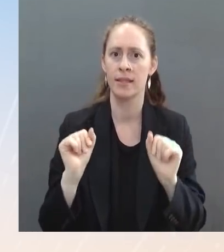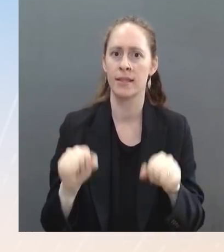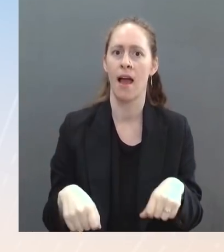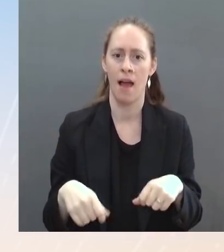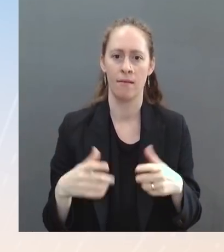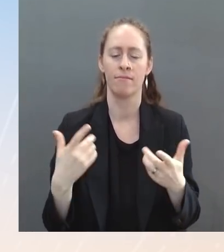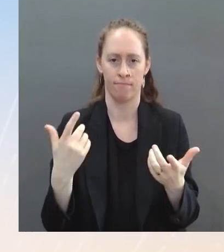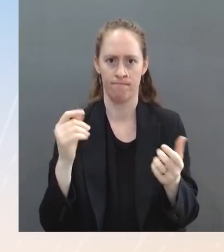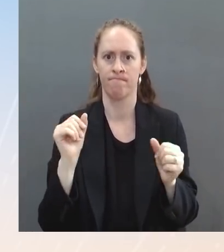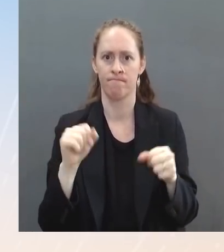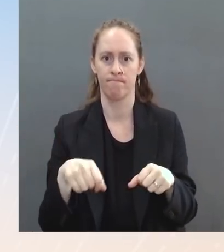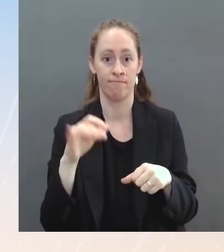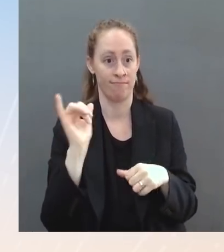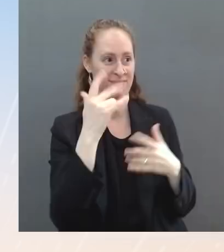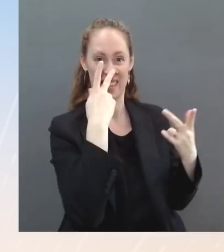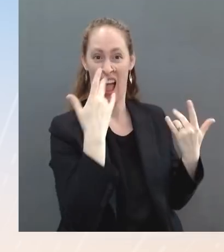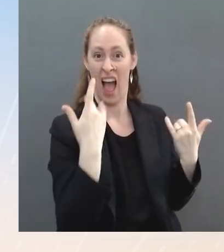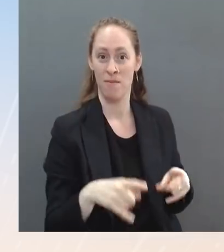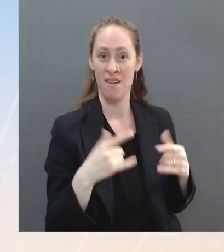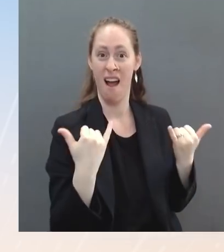and the reaction from the United States